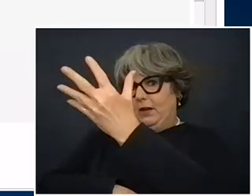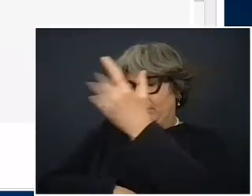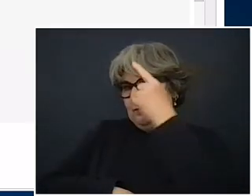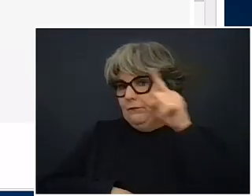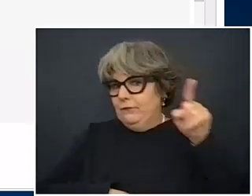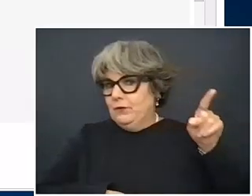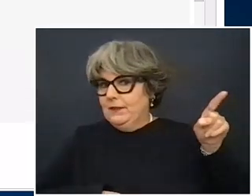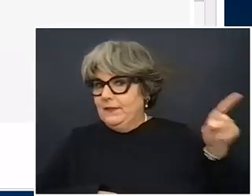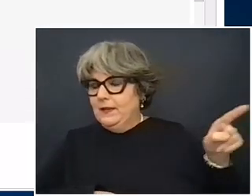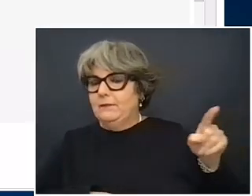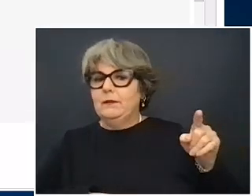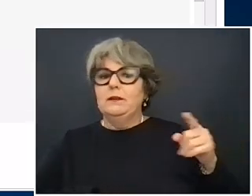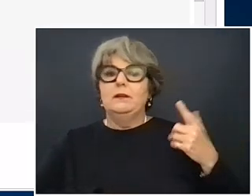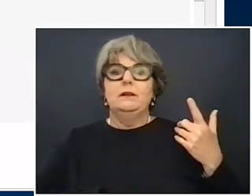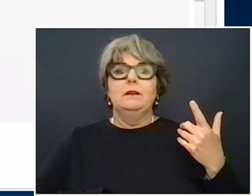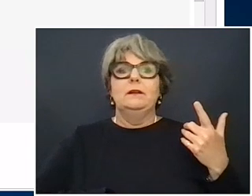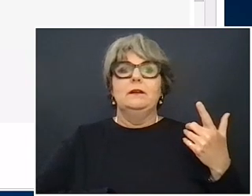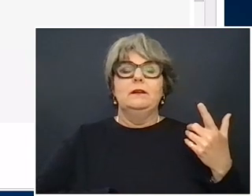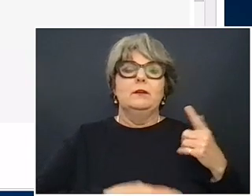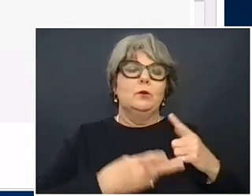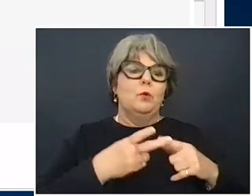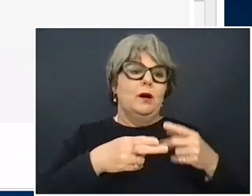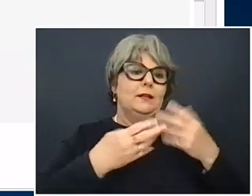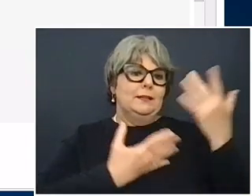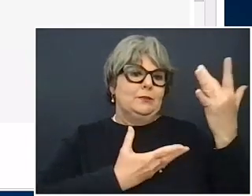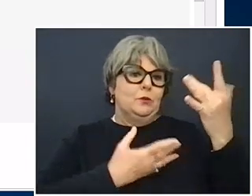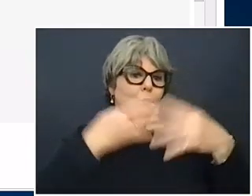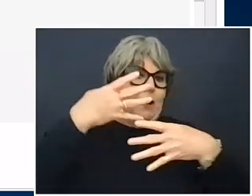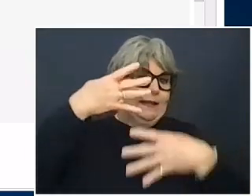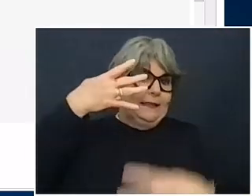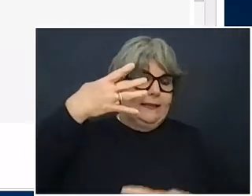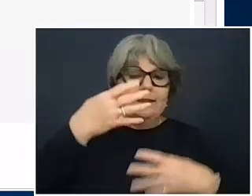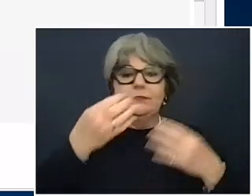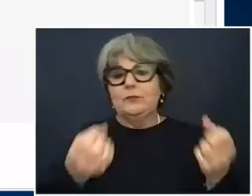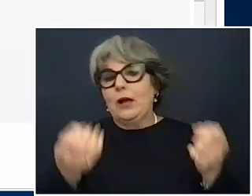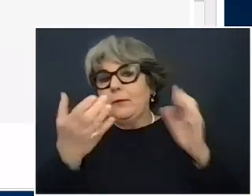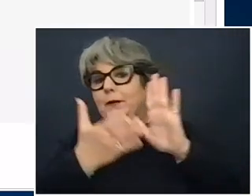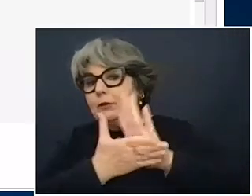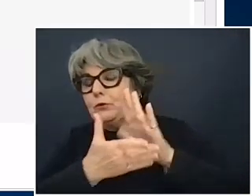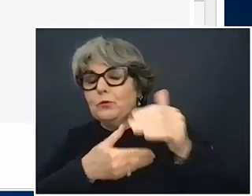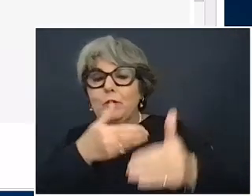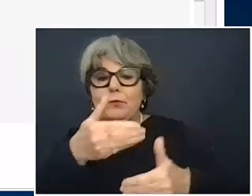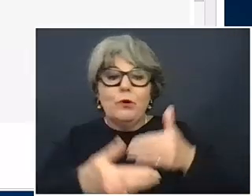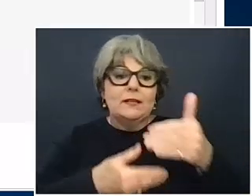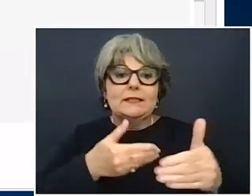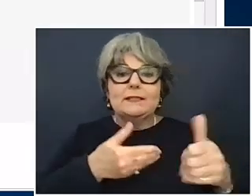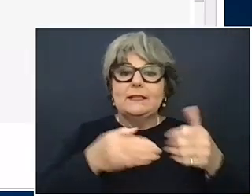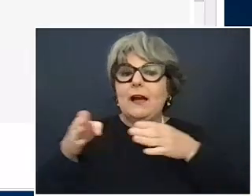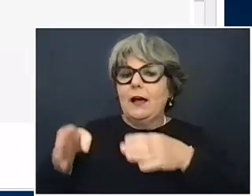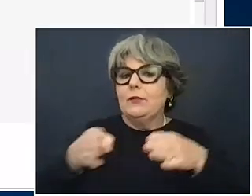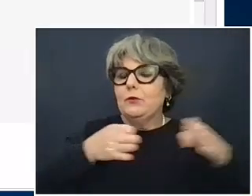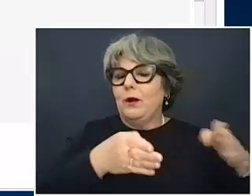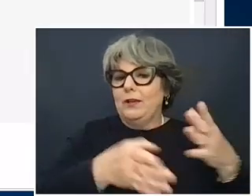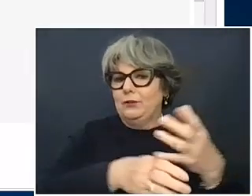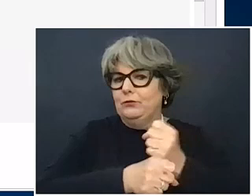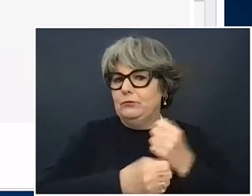about capacity or what the wait list is for us or how many schools we're processing, there other ways to get numbers without a list.